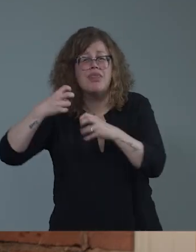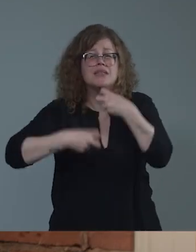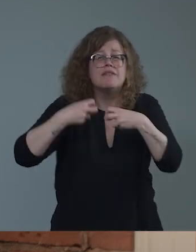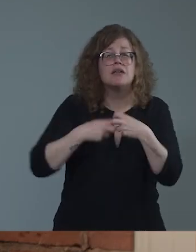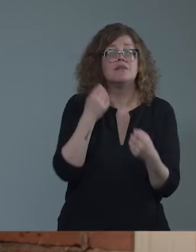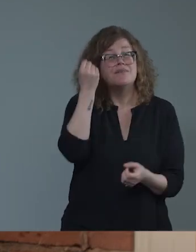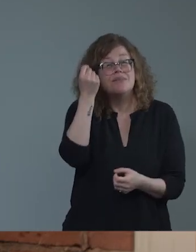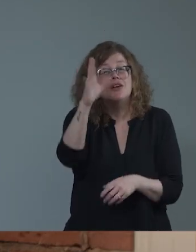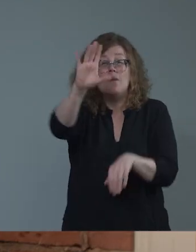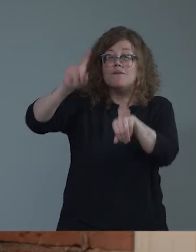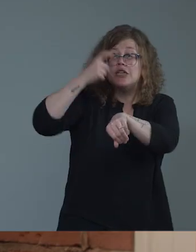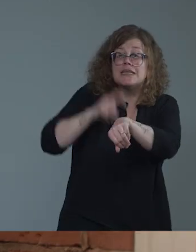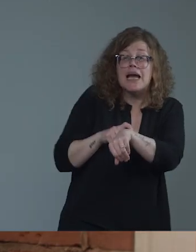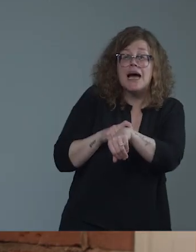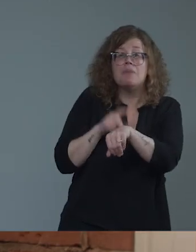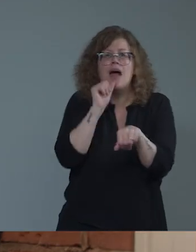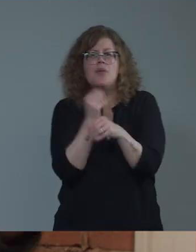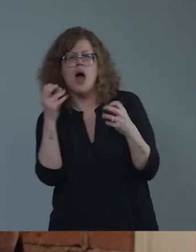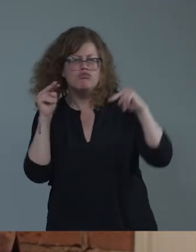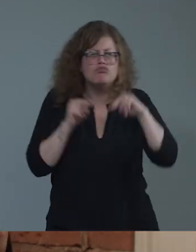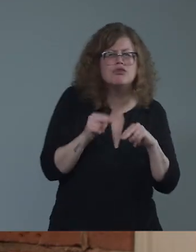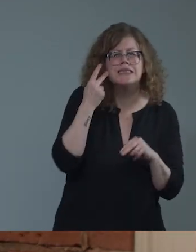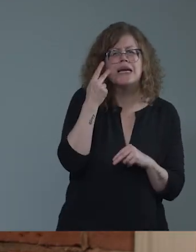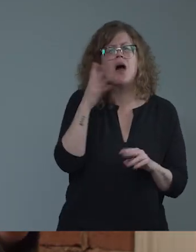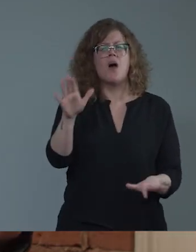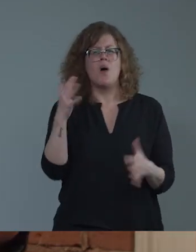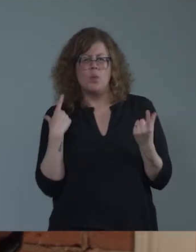along the way. Art is fascinating that way. It brings up things we've never thought of